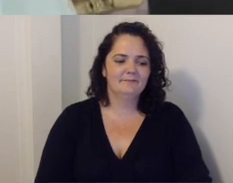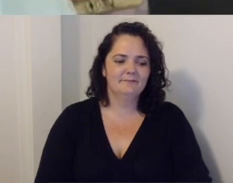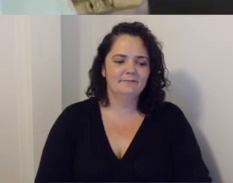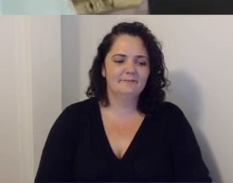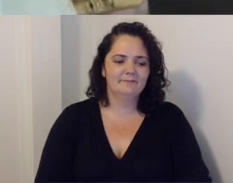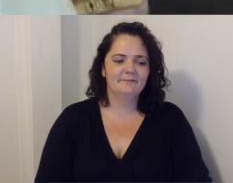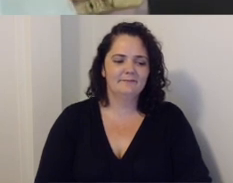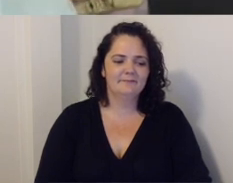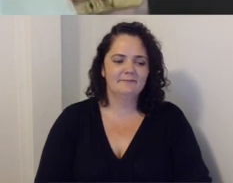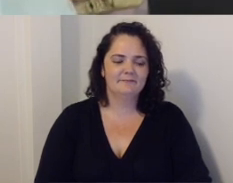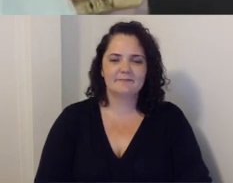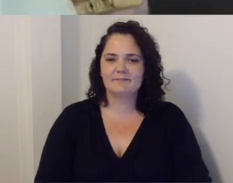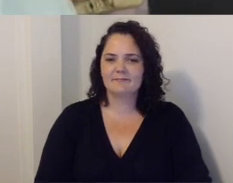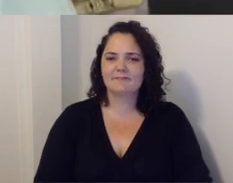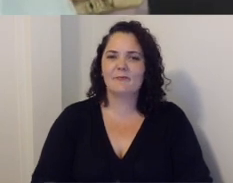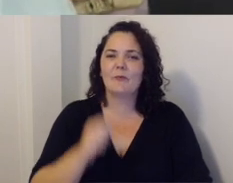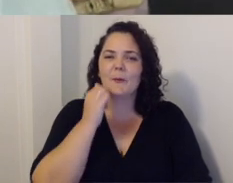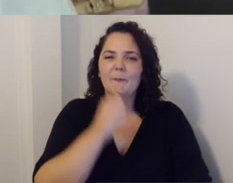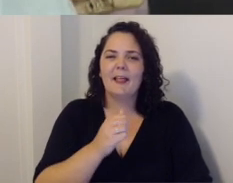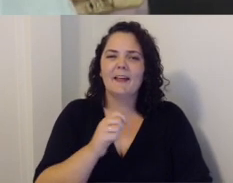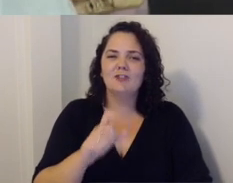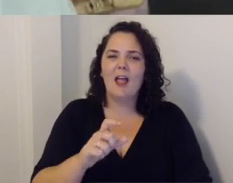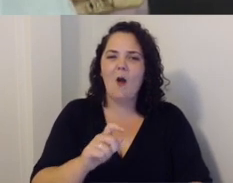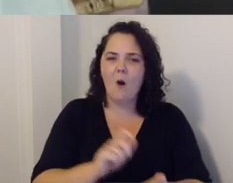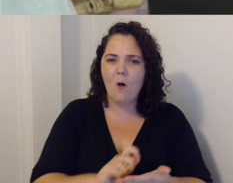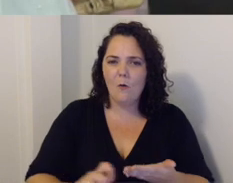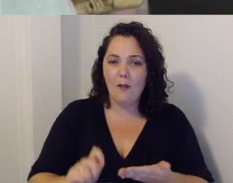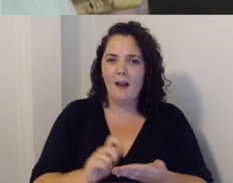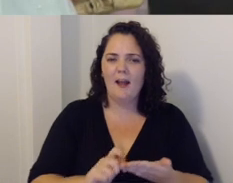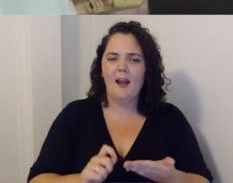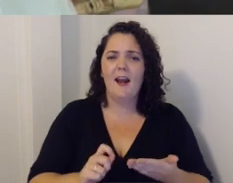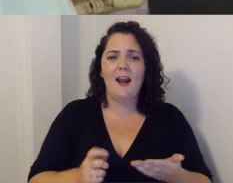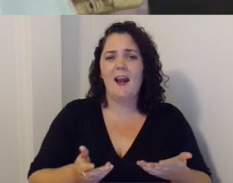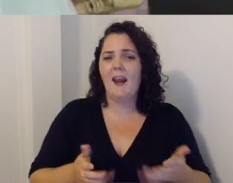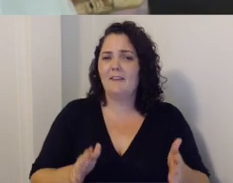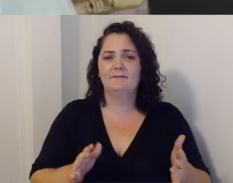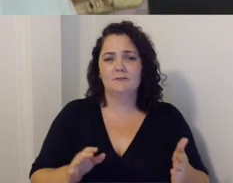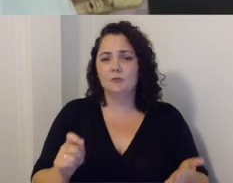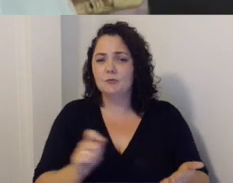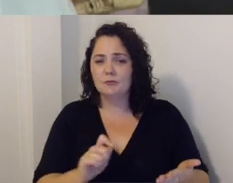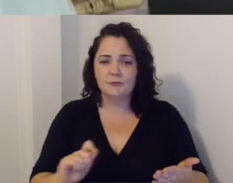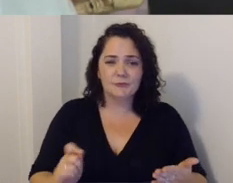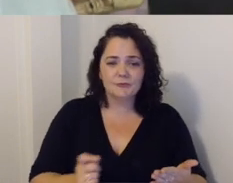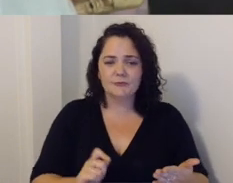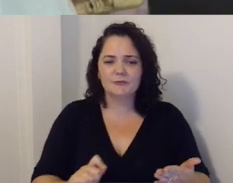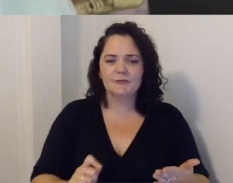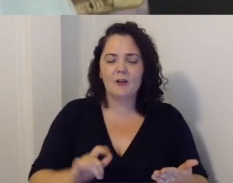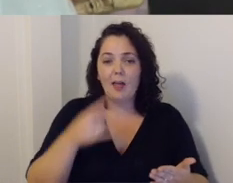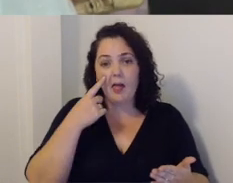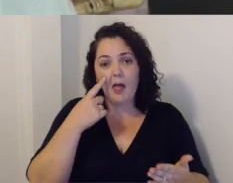and let that charcoal fly, really try to get some or pencils or some graphite try or pastel